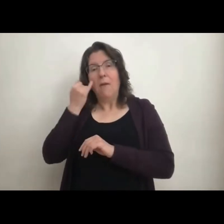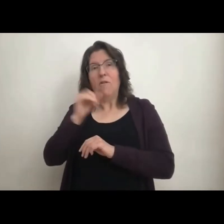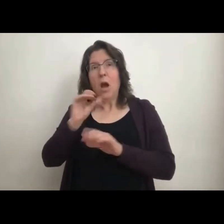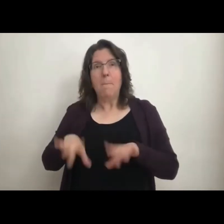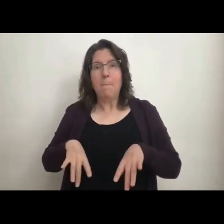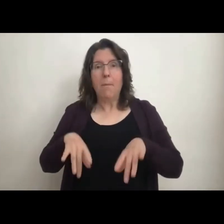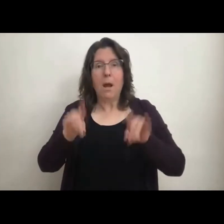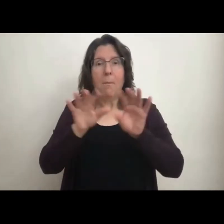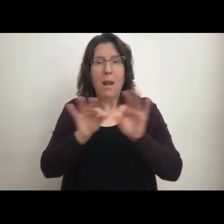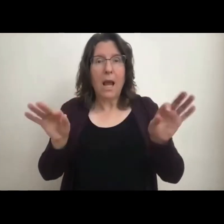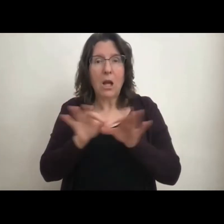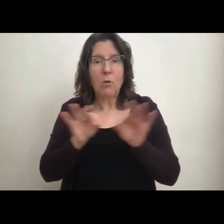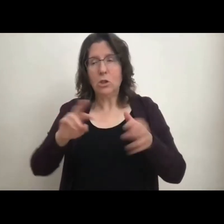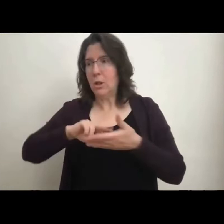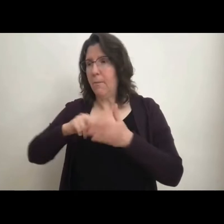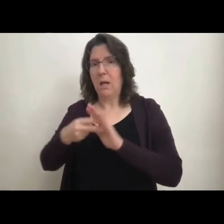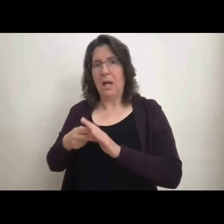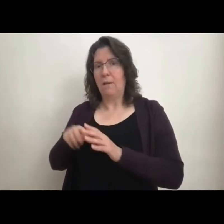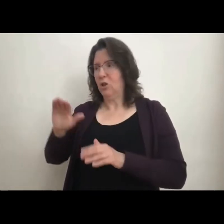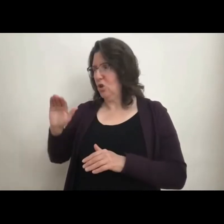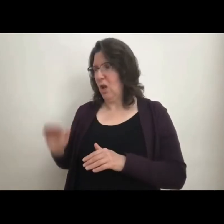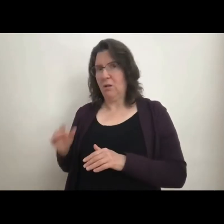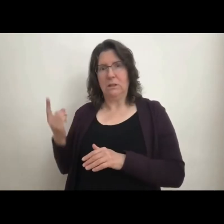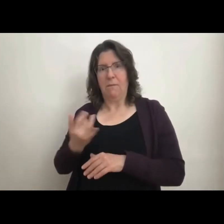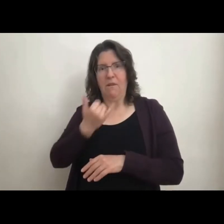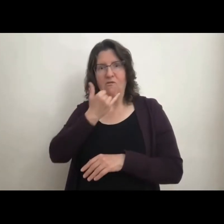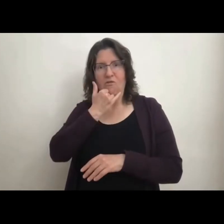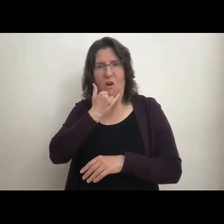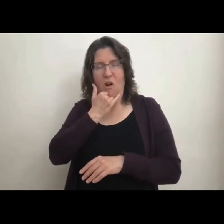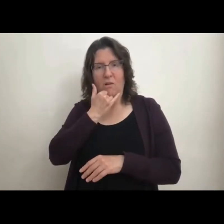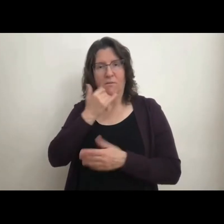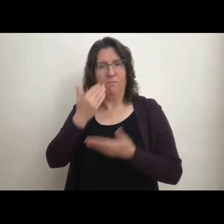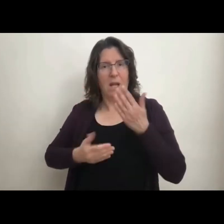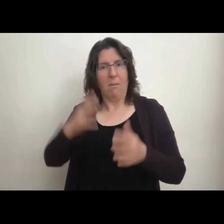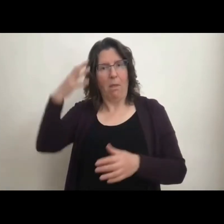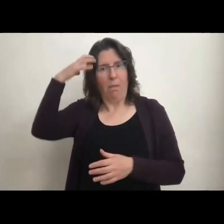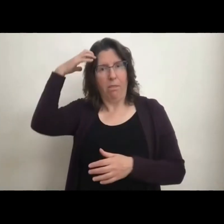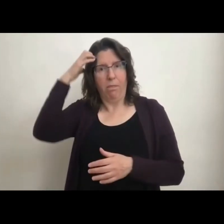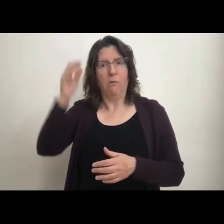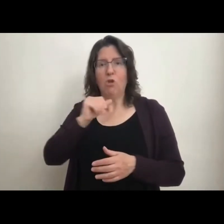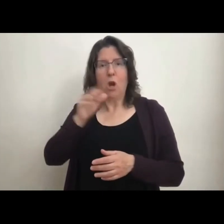So if the child is NOT acquiring language then there is something wrong with the child.